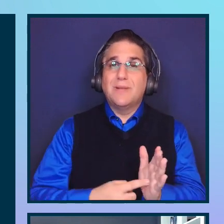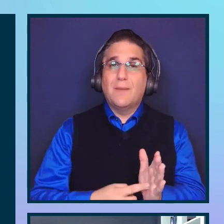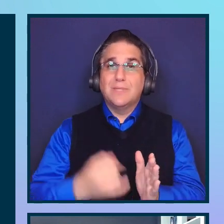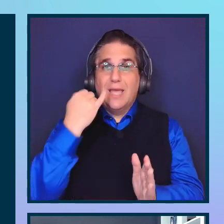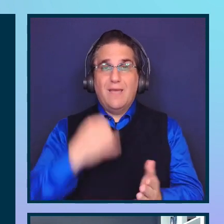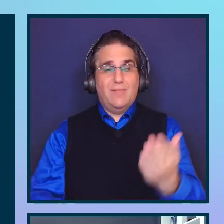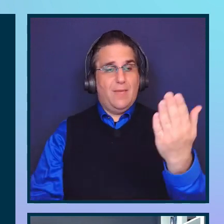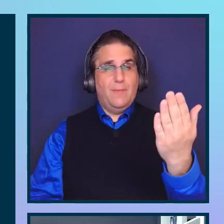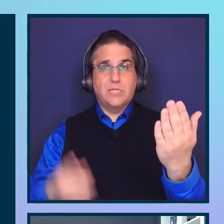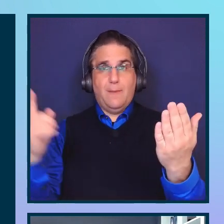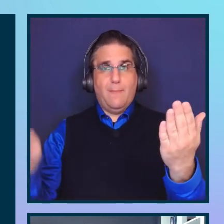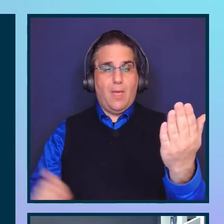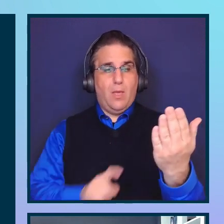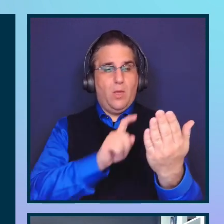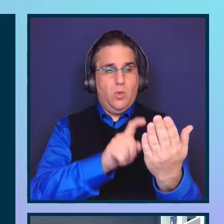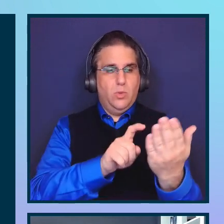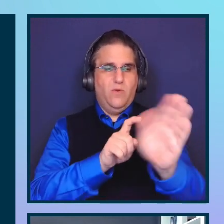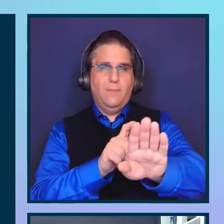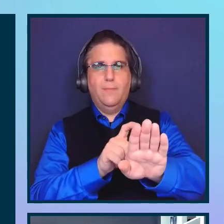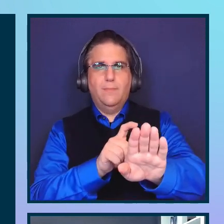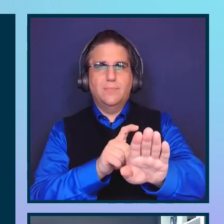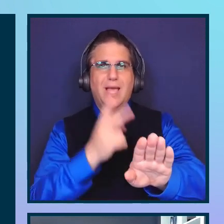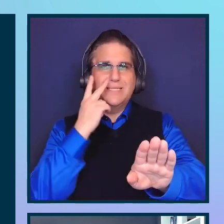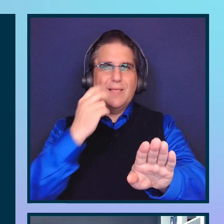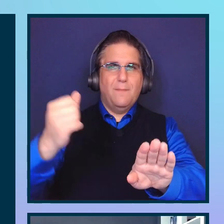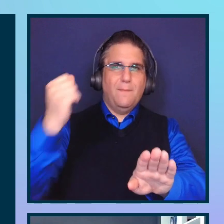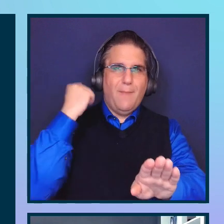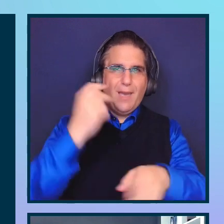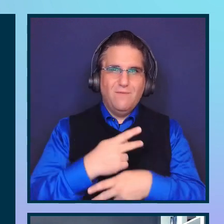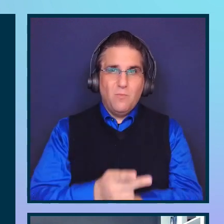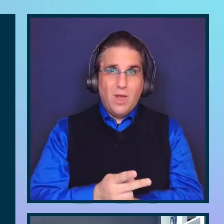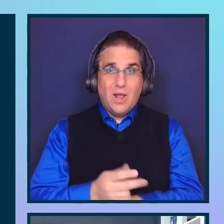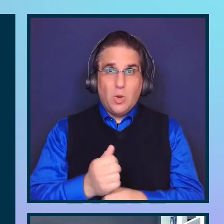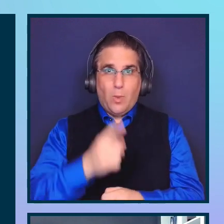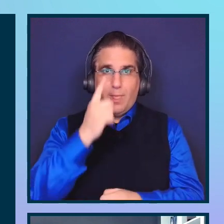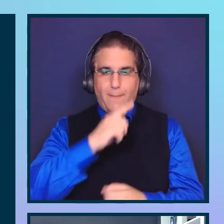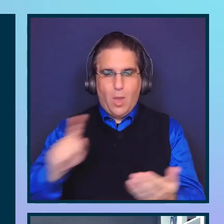So you see the front of the product and then the back of the product.